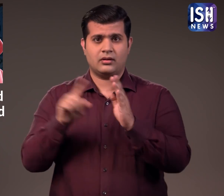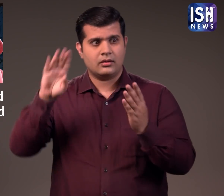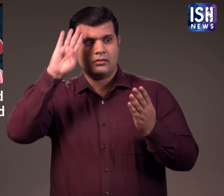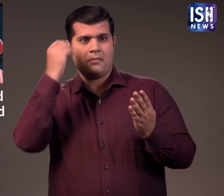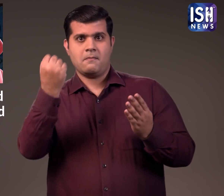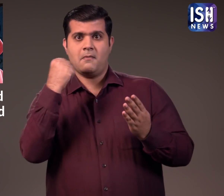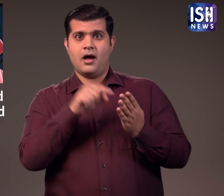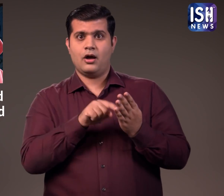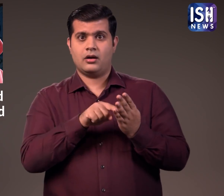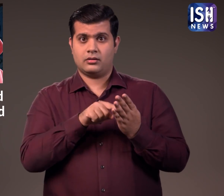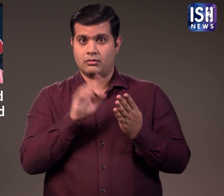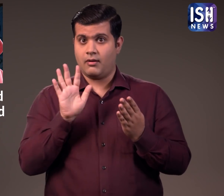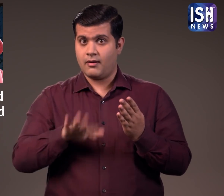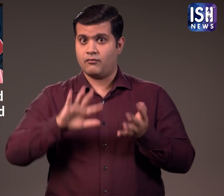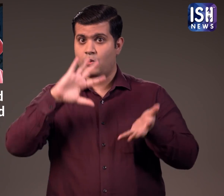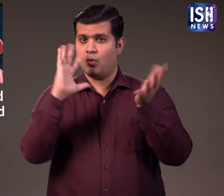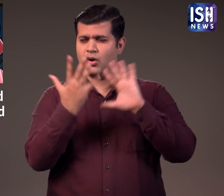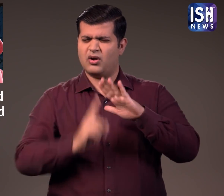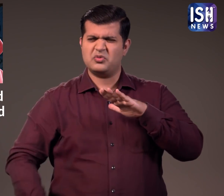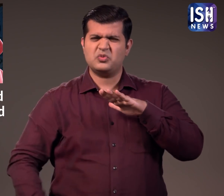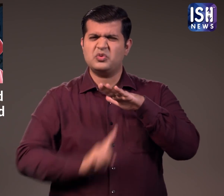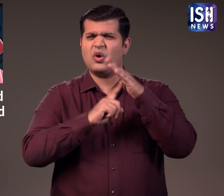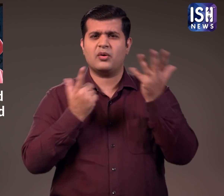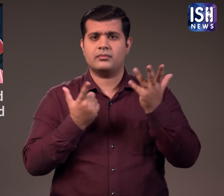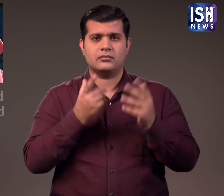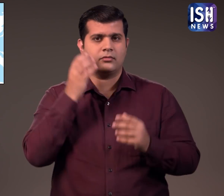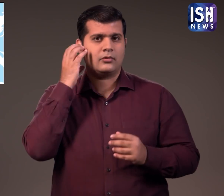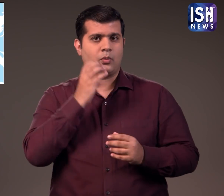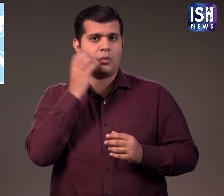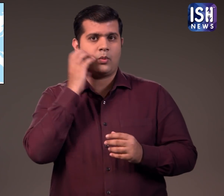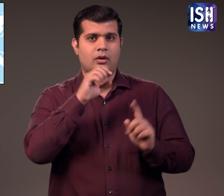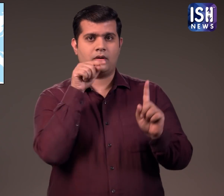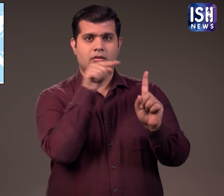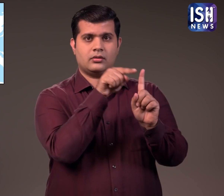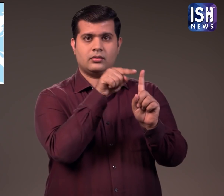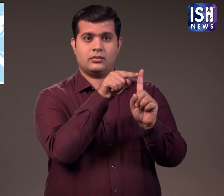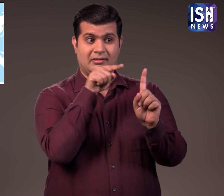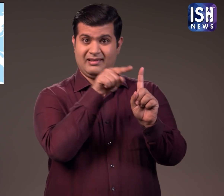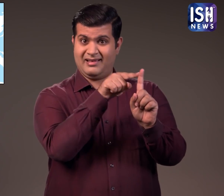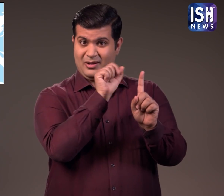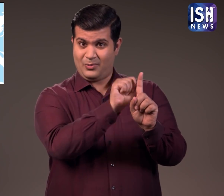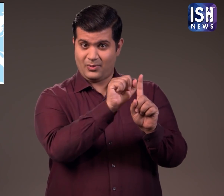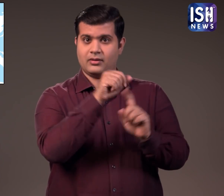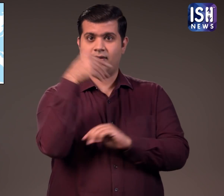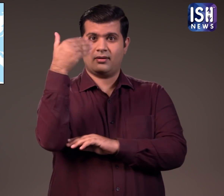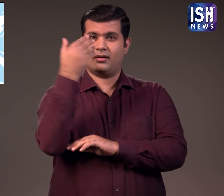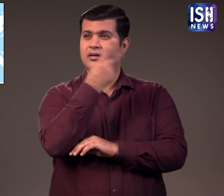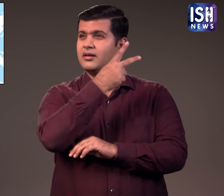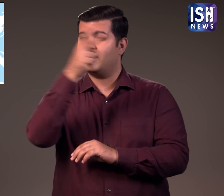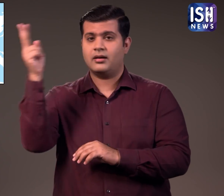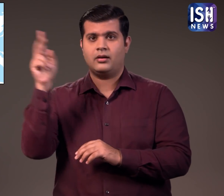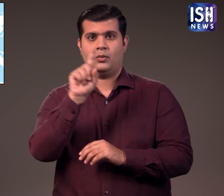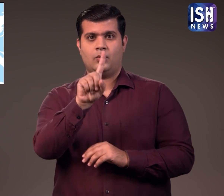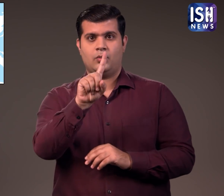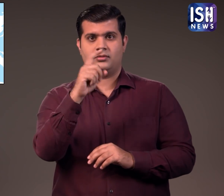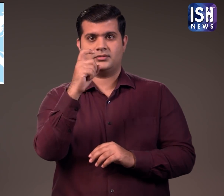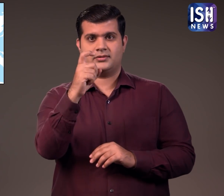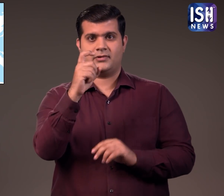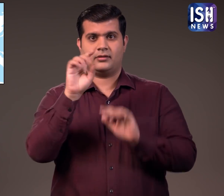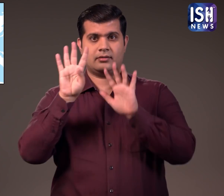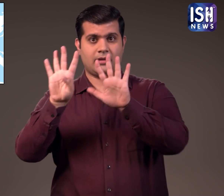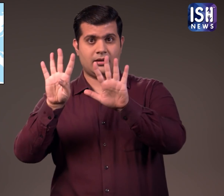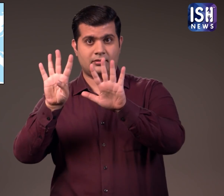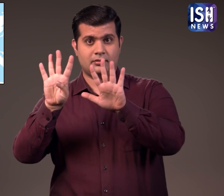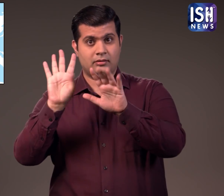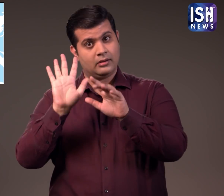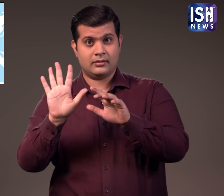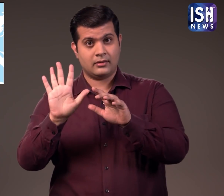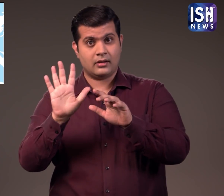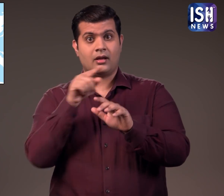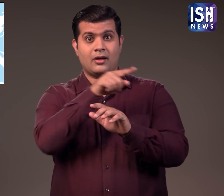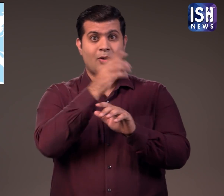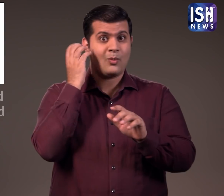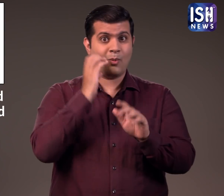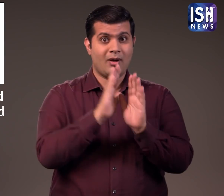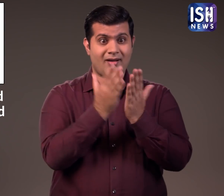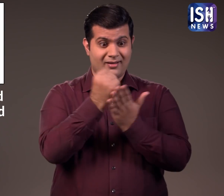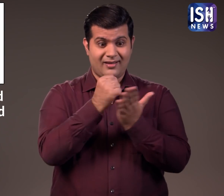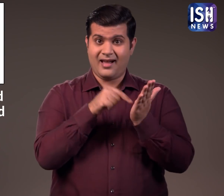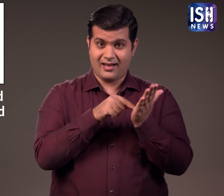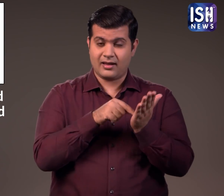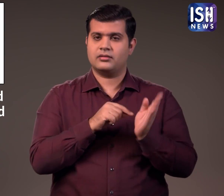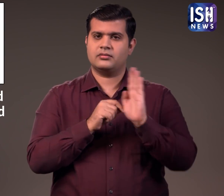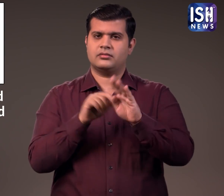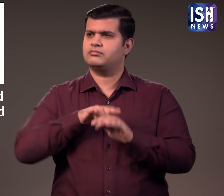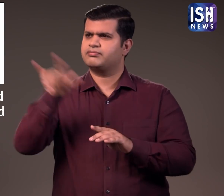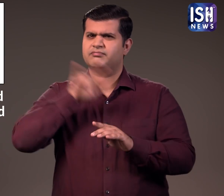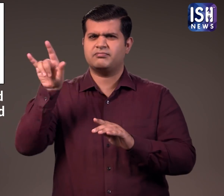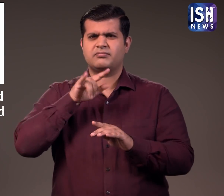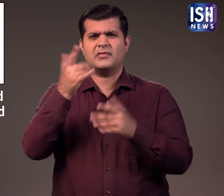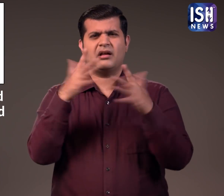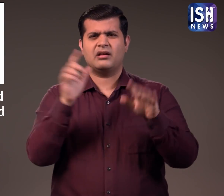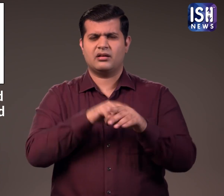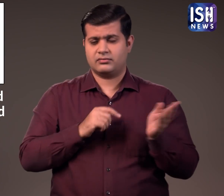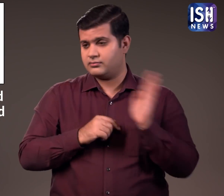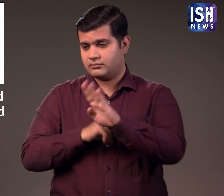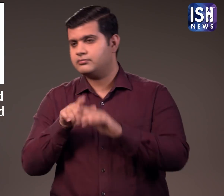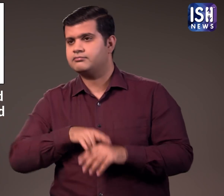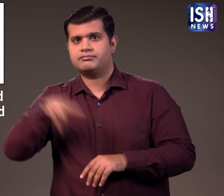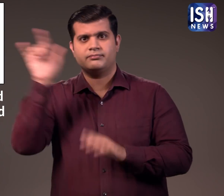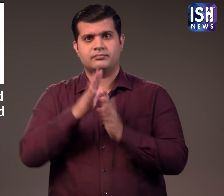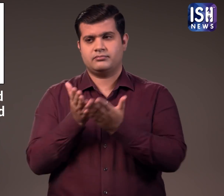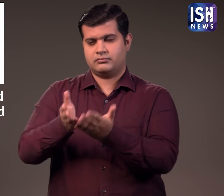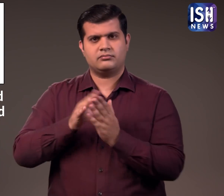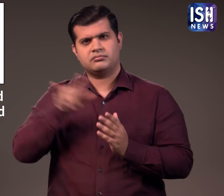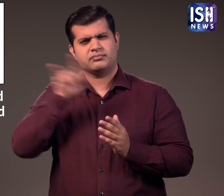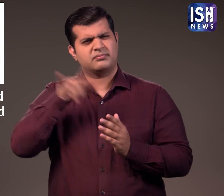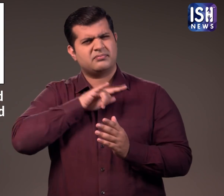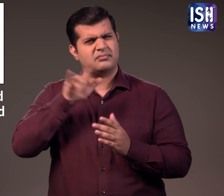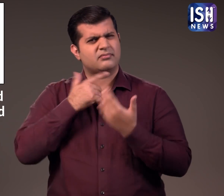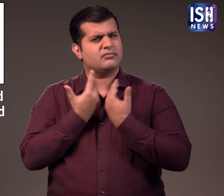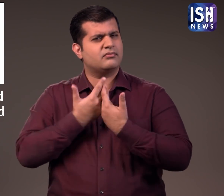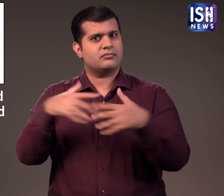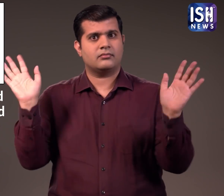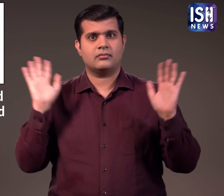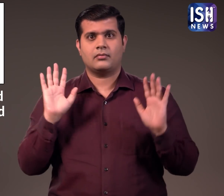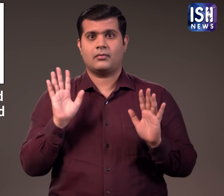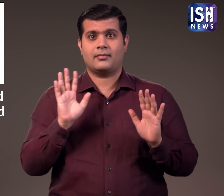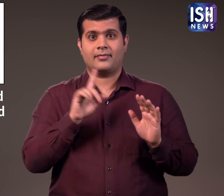Like that UAE passport is the strongest and you can travel to 179 countries without a visa.